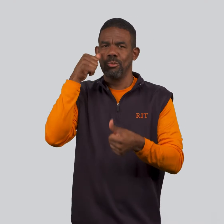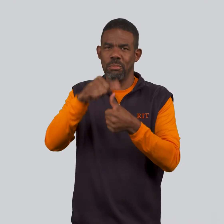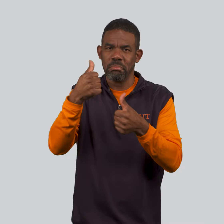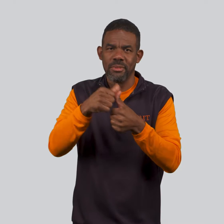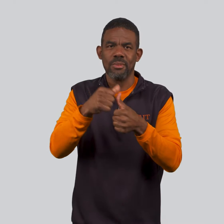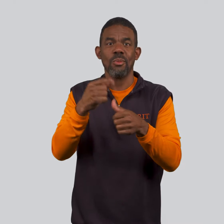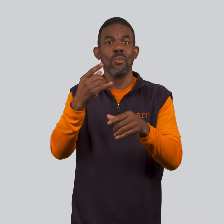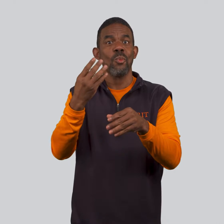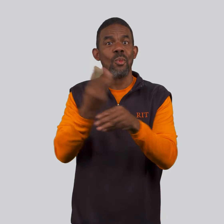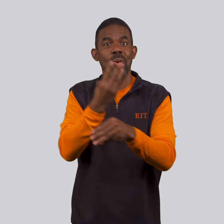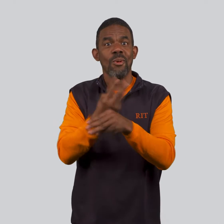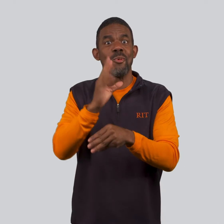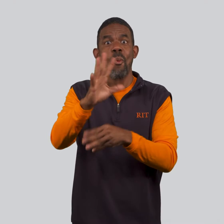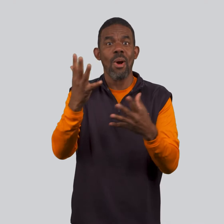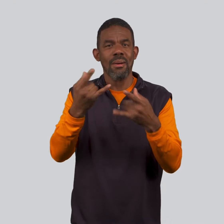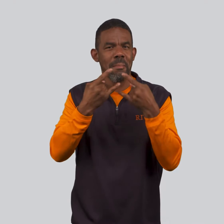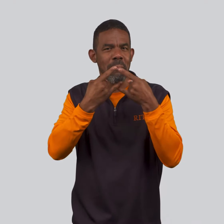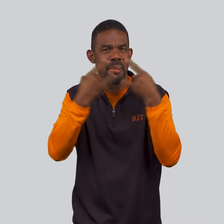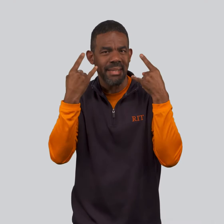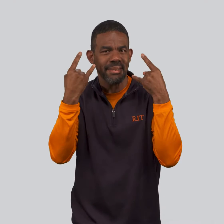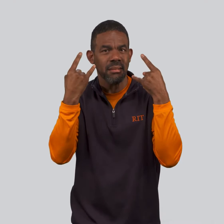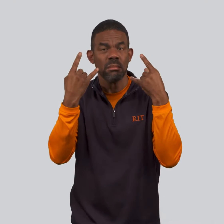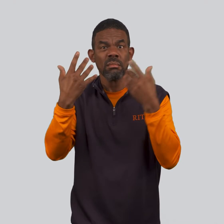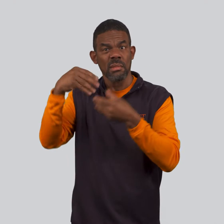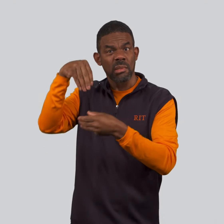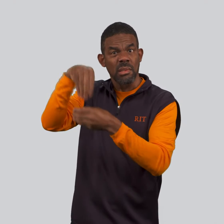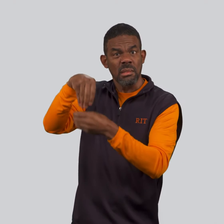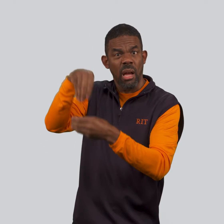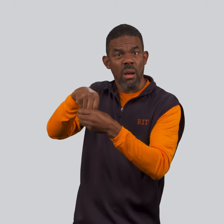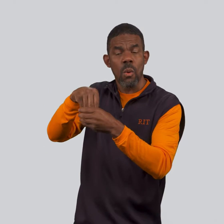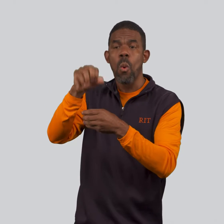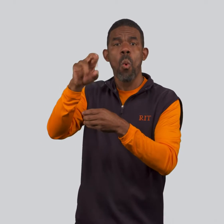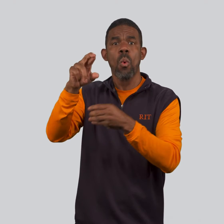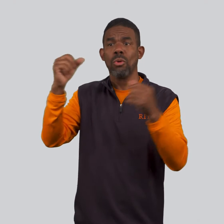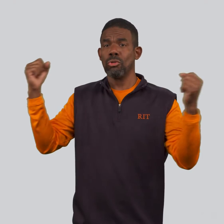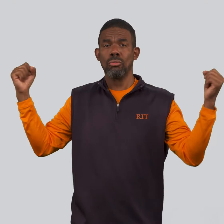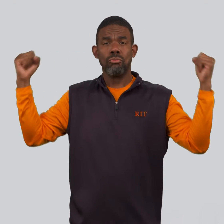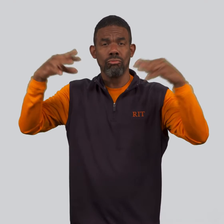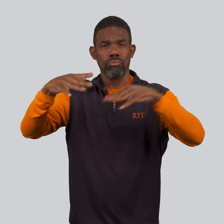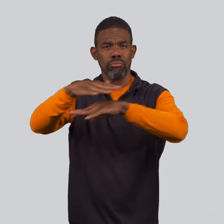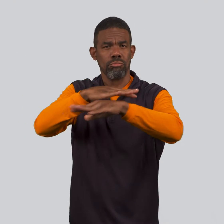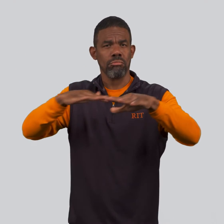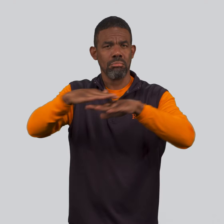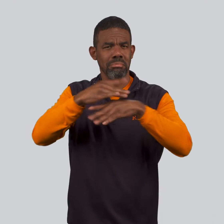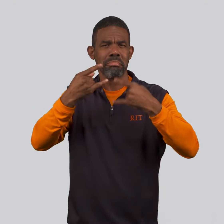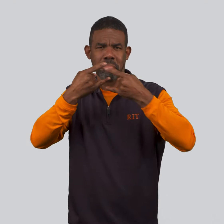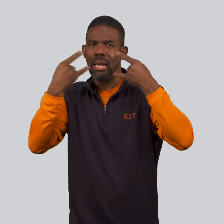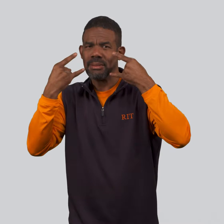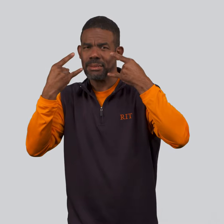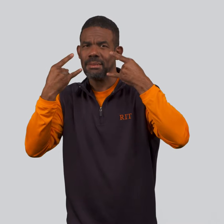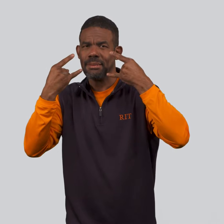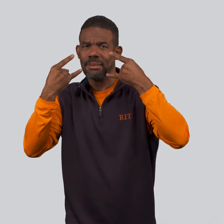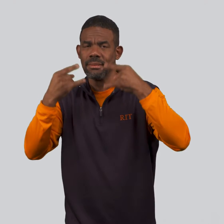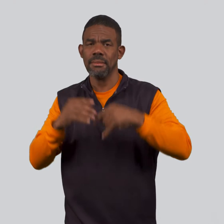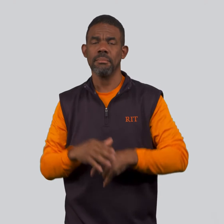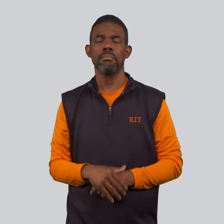Please remember to wear your mask when indoors or in large gatherings.